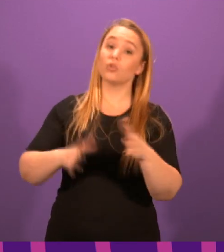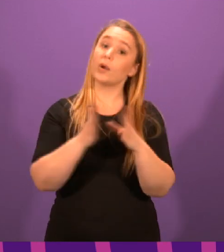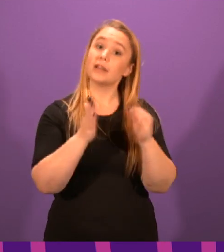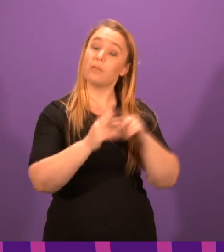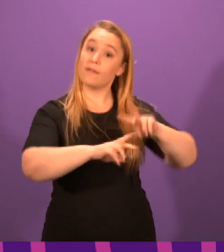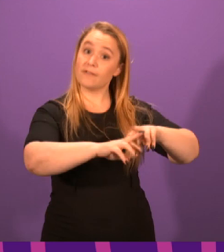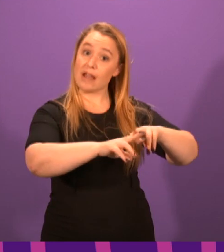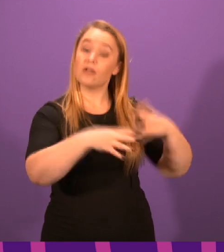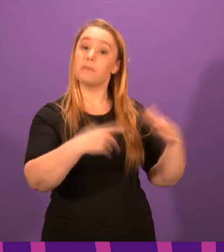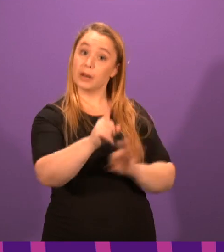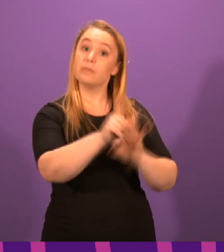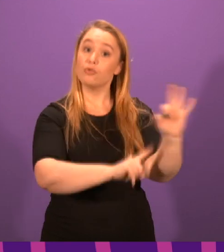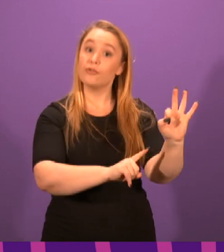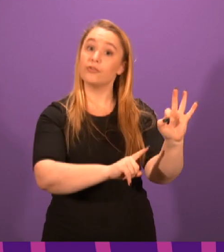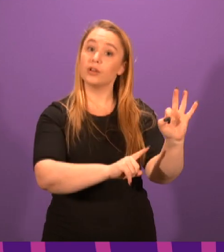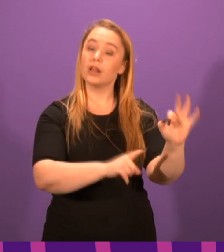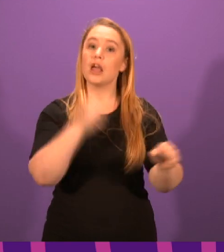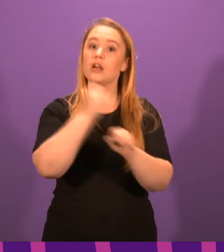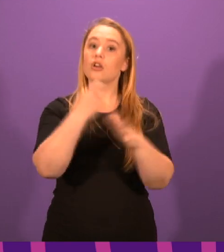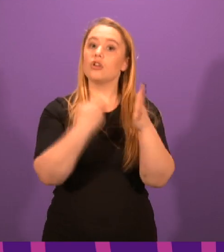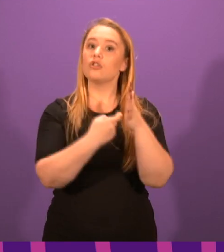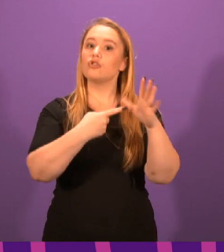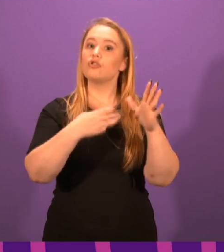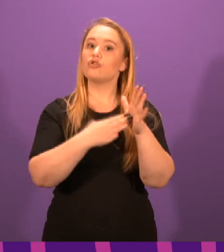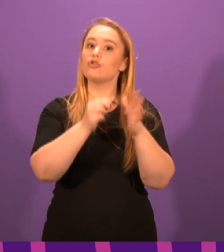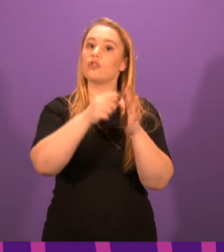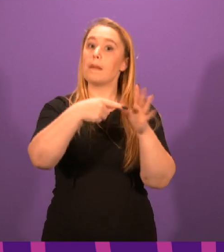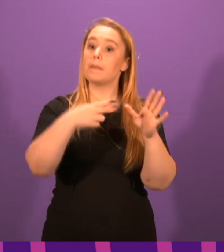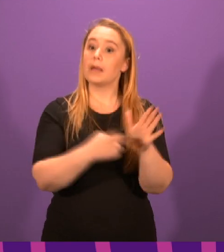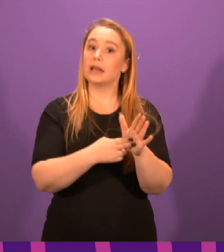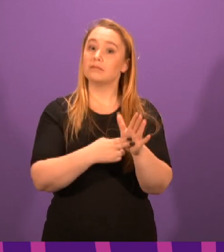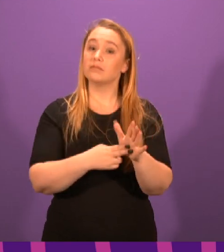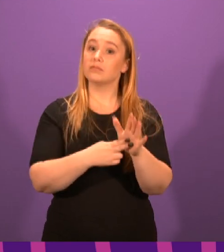the board has made those improvements. In Grampian, I am assured today that there is no call